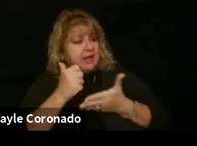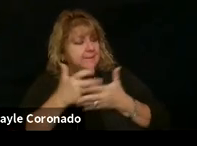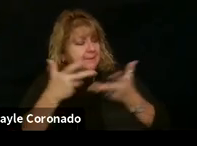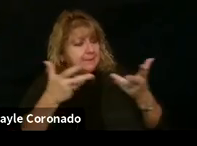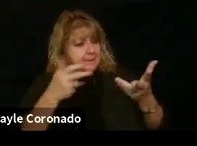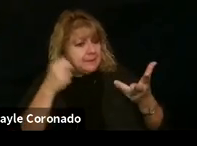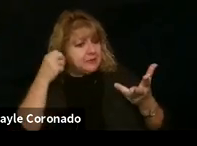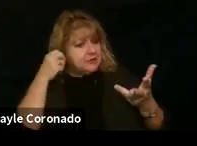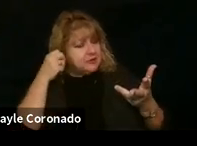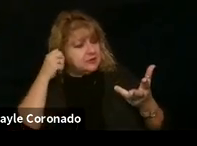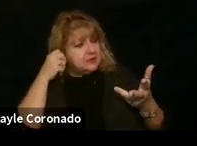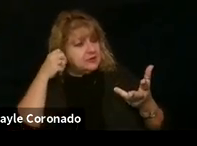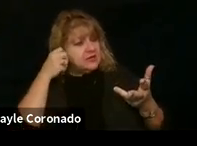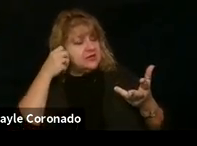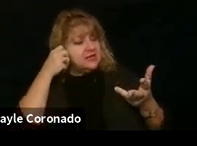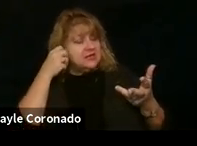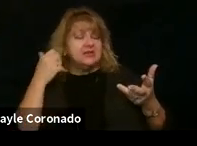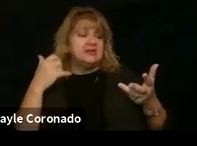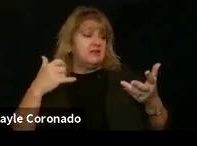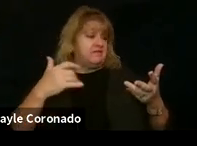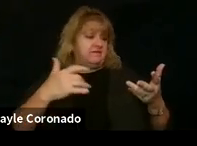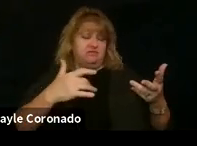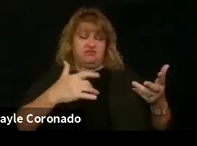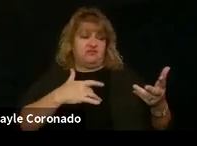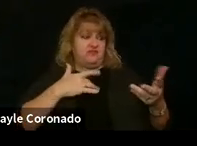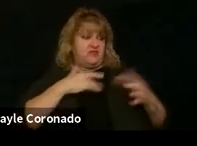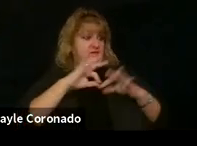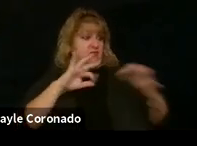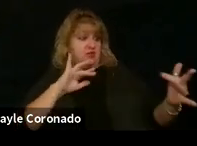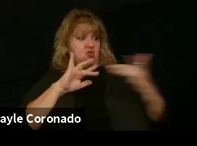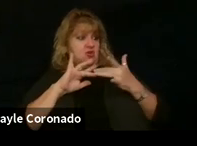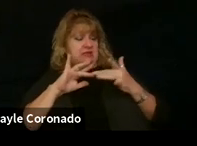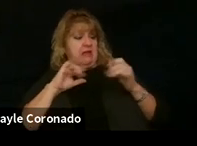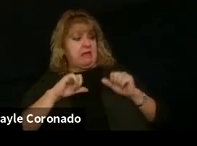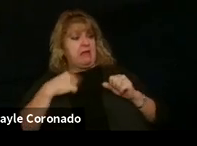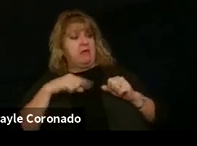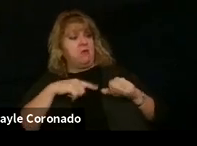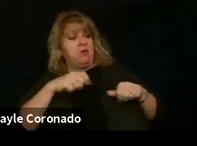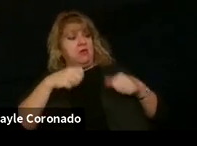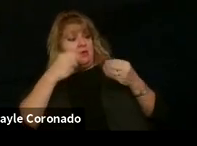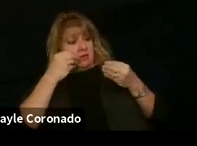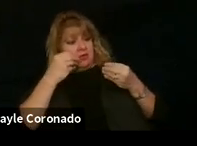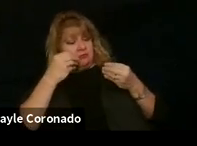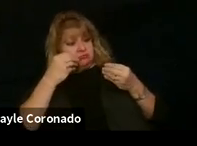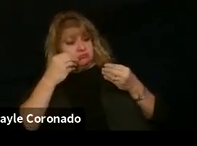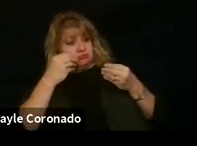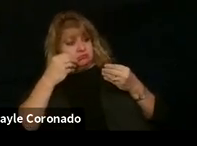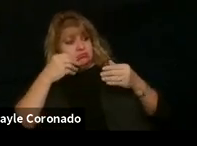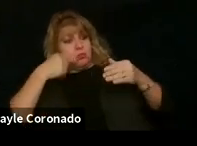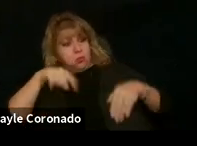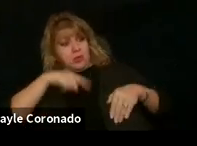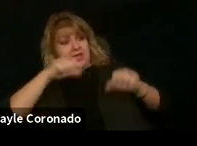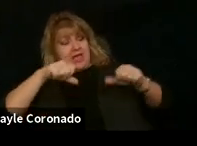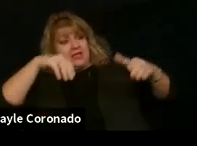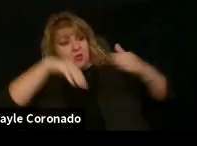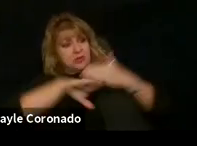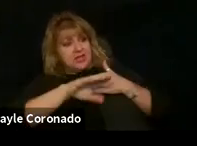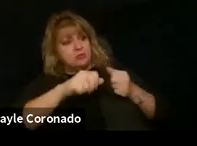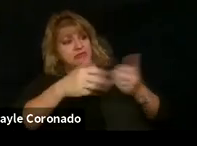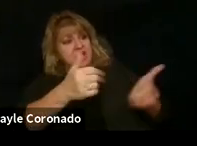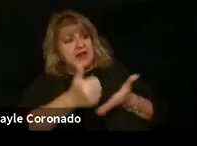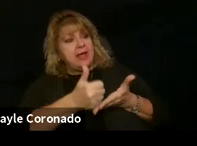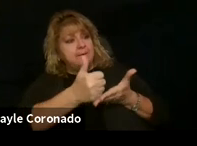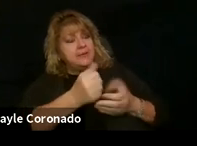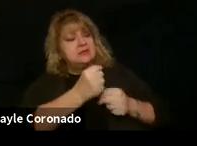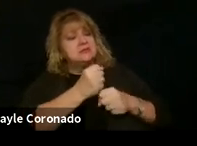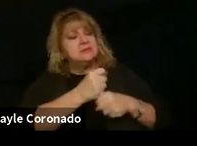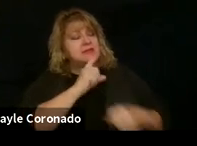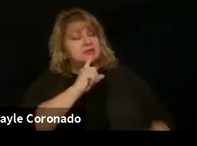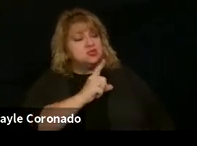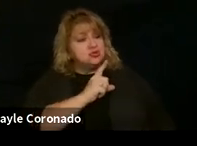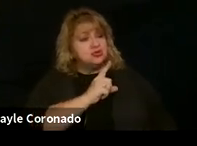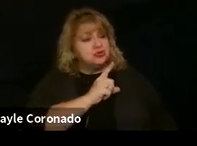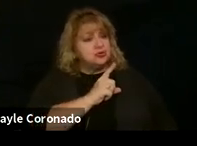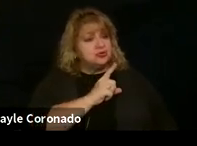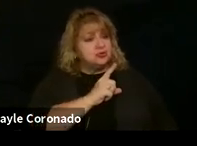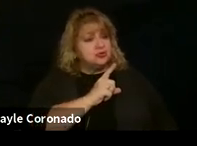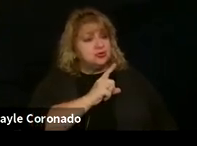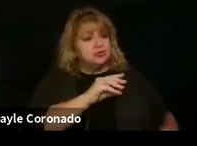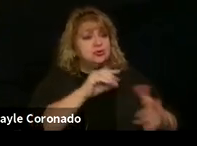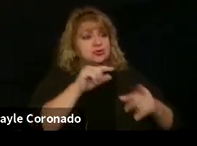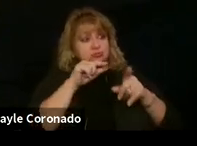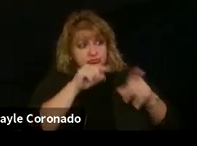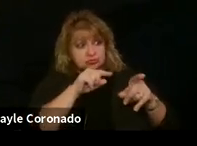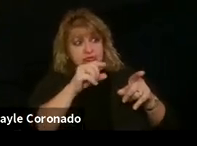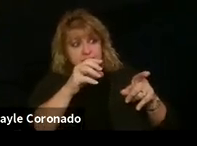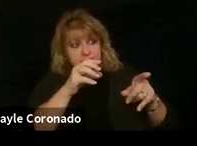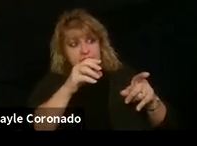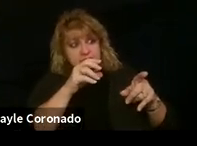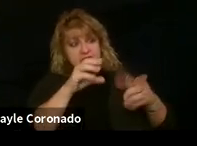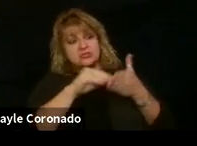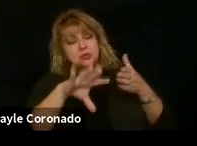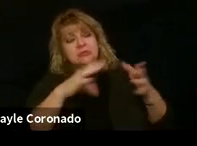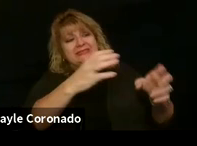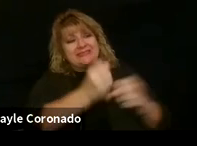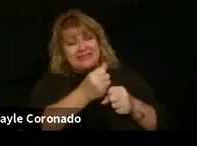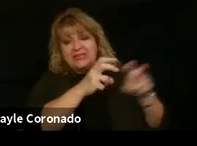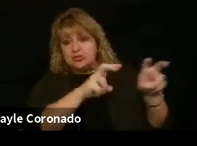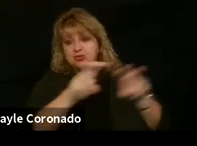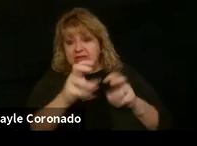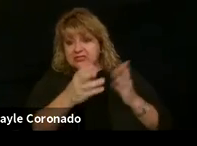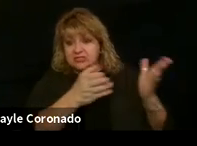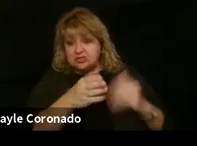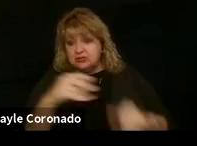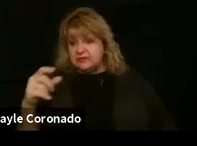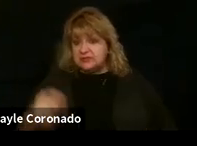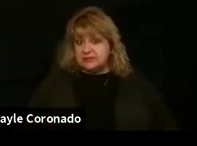you know, this is the time and then feel free to contact us because we would be able to actually go in and provide assistance to making sure that that student is is receiving those transition services.